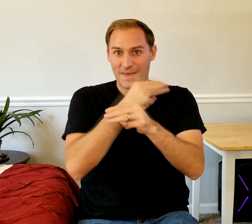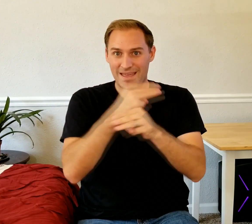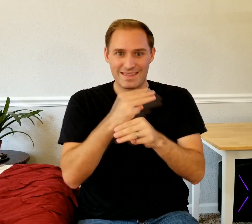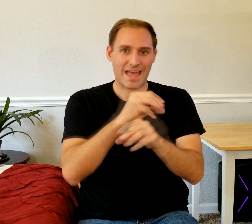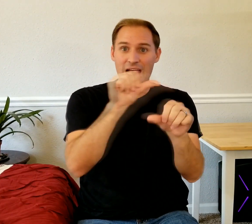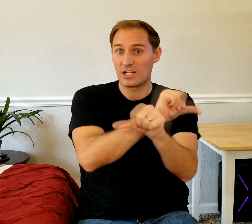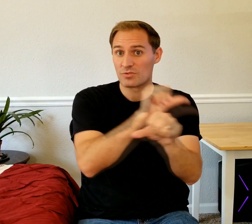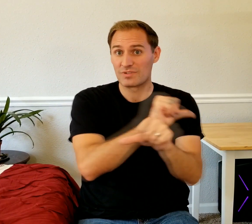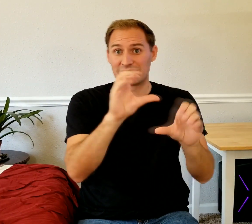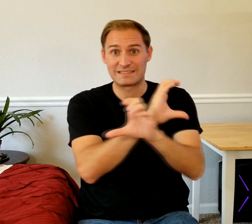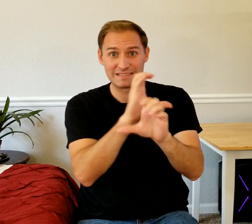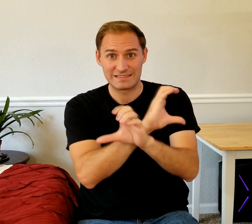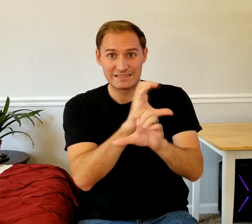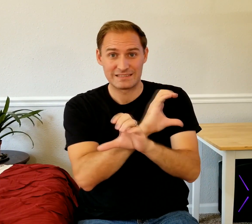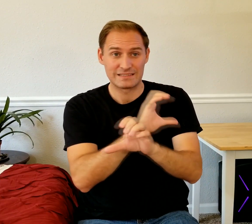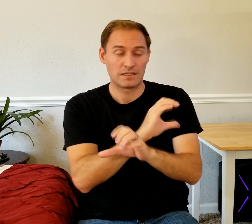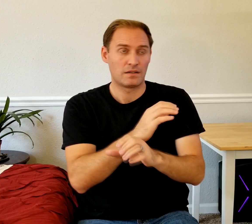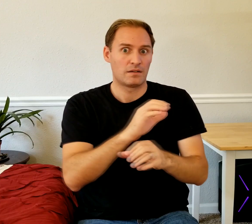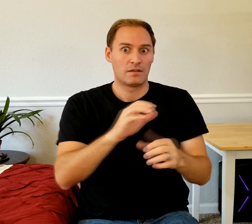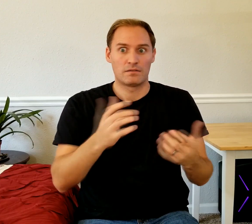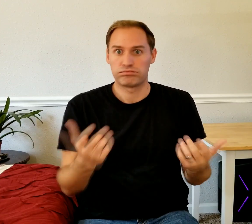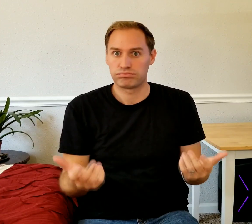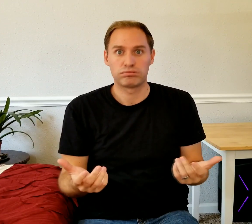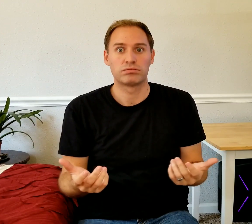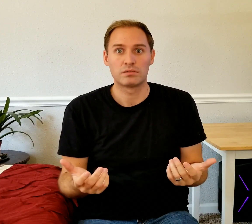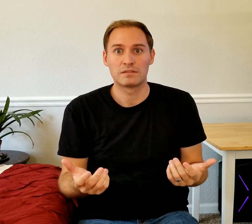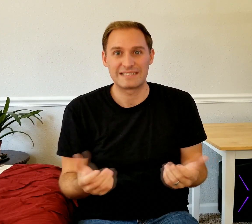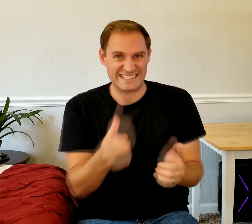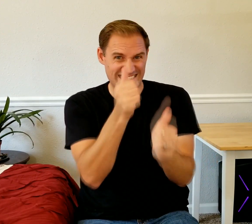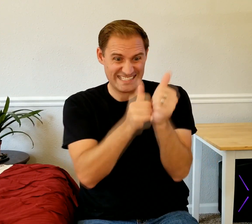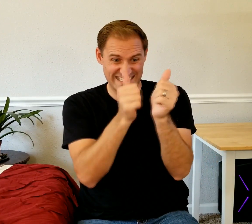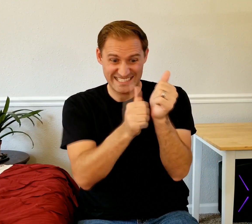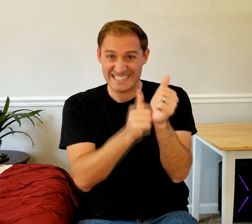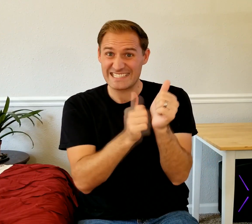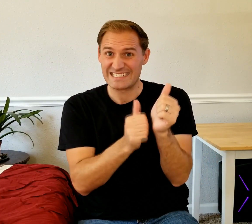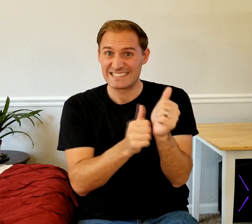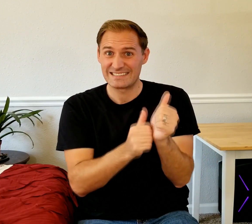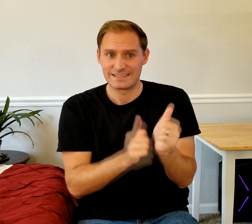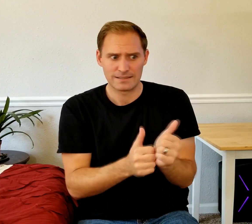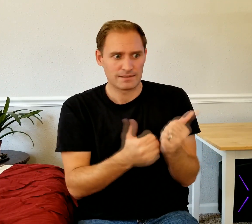mathematics like algebra, calculus, geometry. Each one of those subjects has